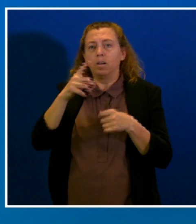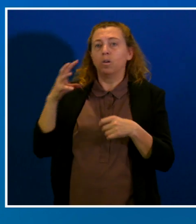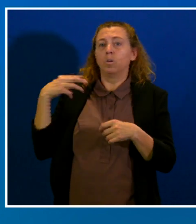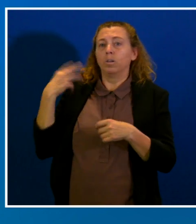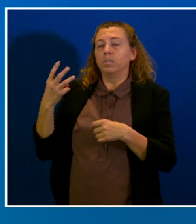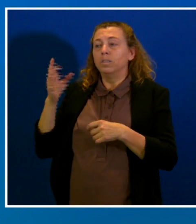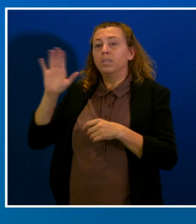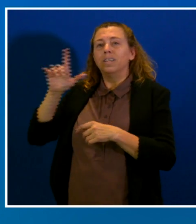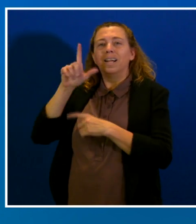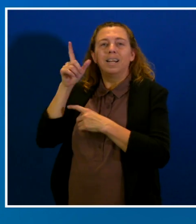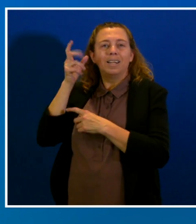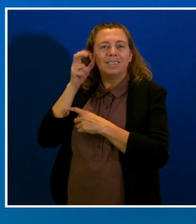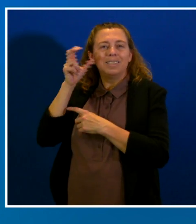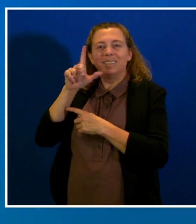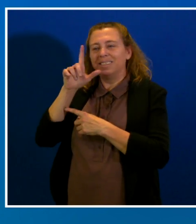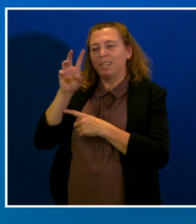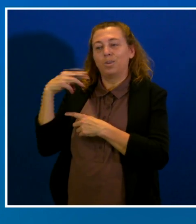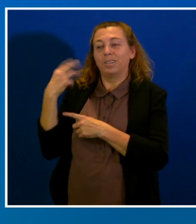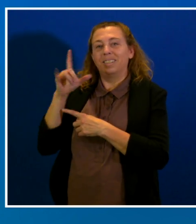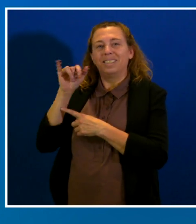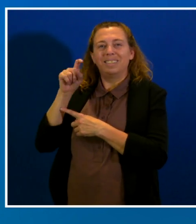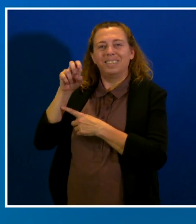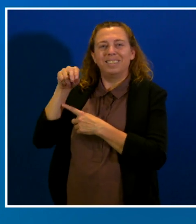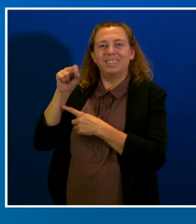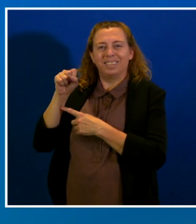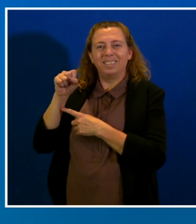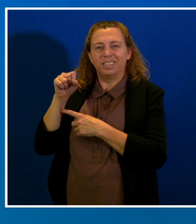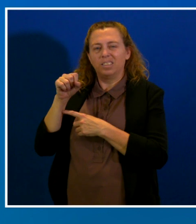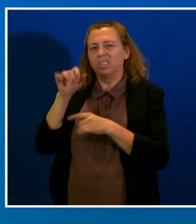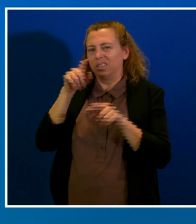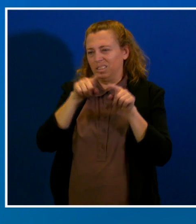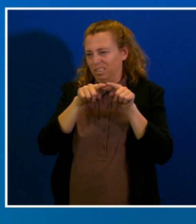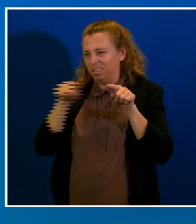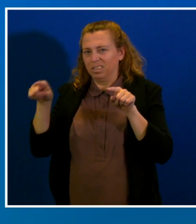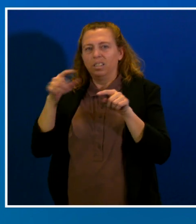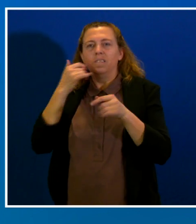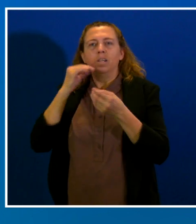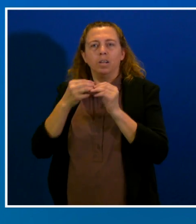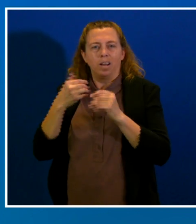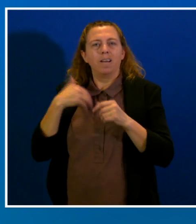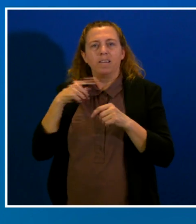Thank you for continuing to stay informed on local efforts to combat the pandemic.